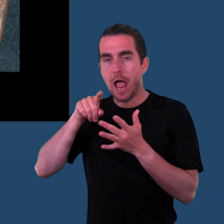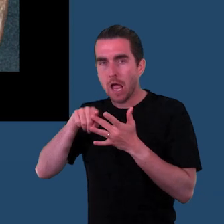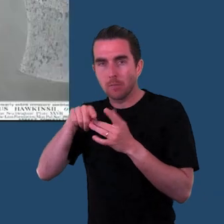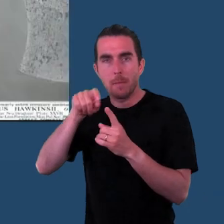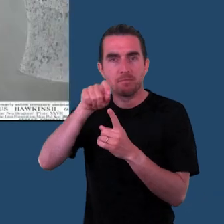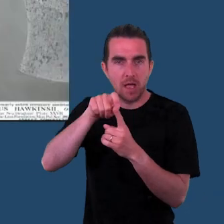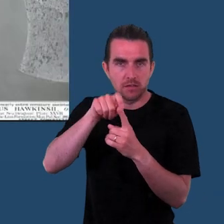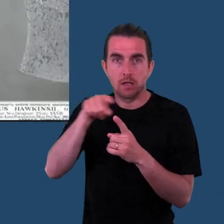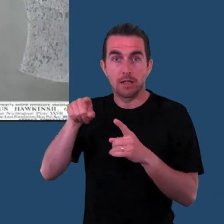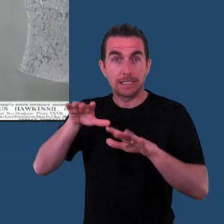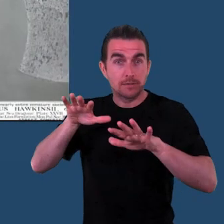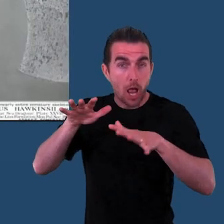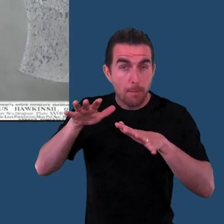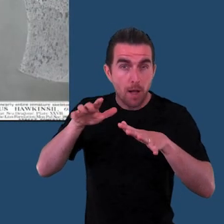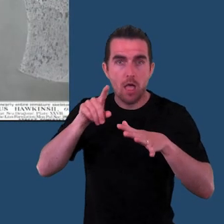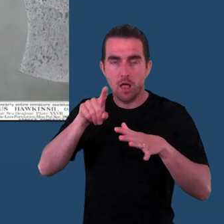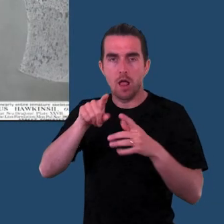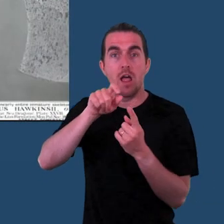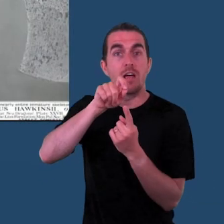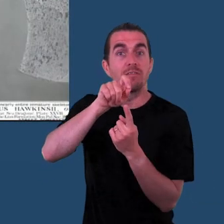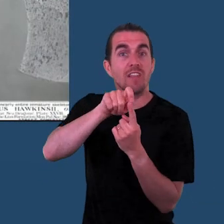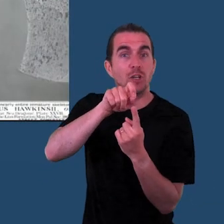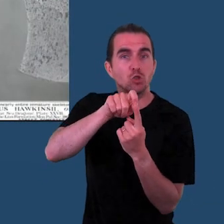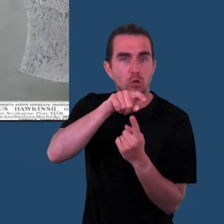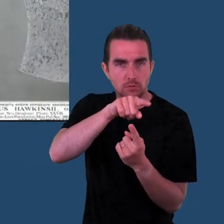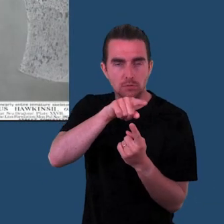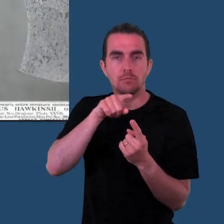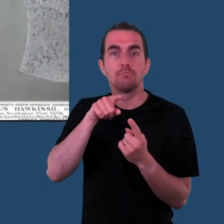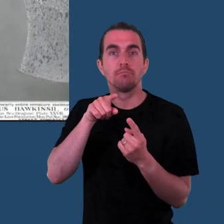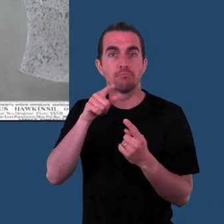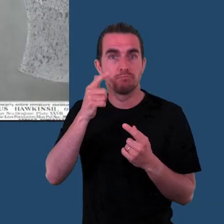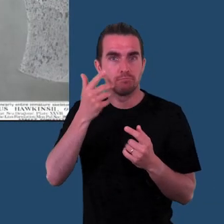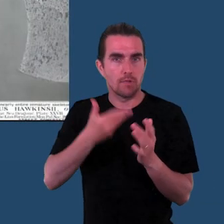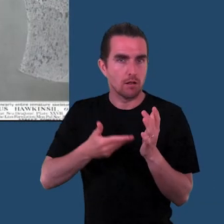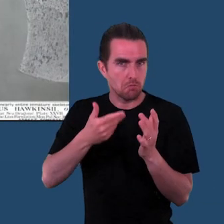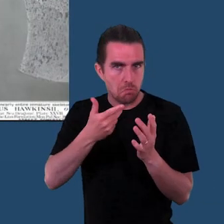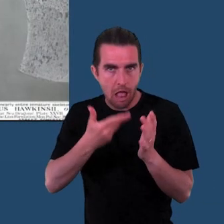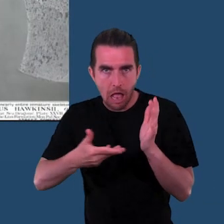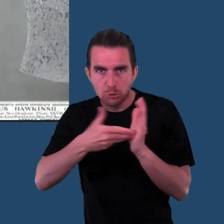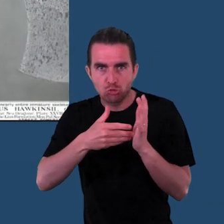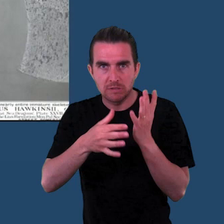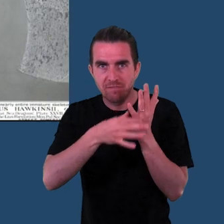they have similar condition? So, yeah, plesiosaurs have a similar condition. They don't seem to have the extra finger